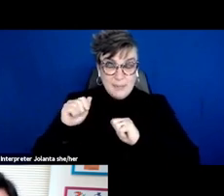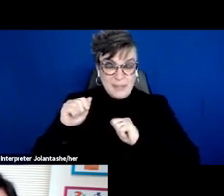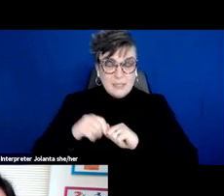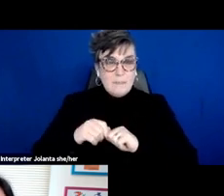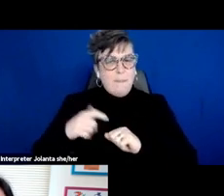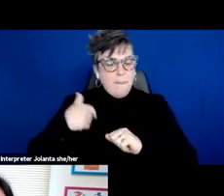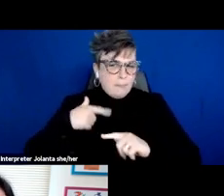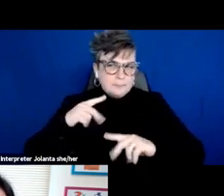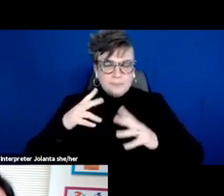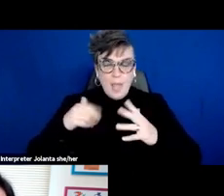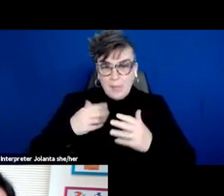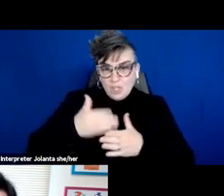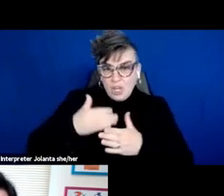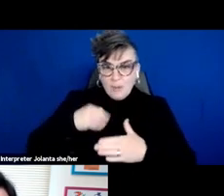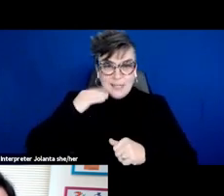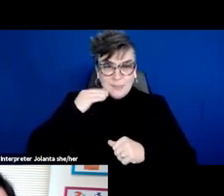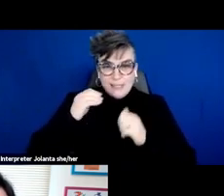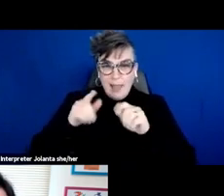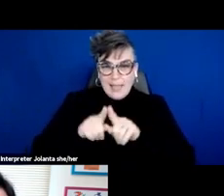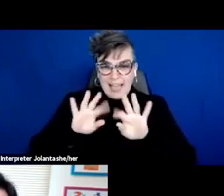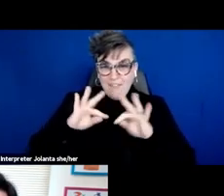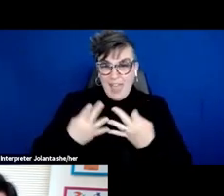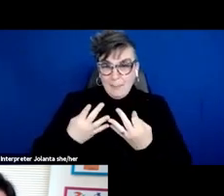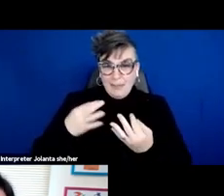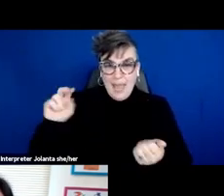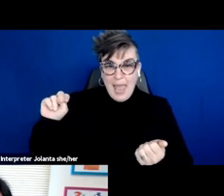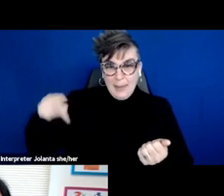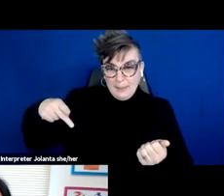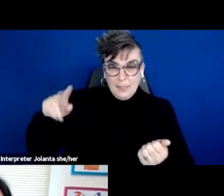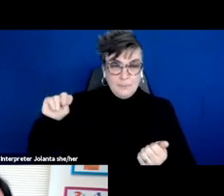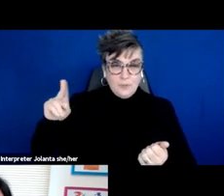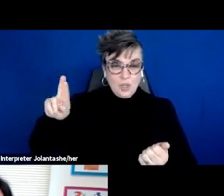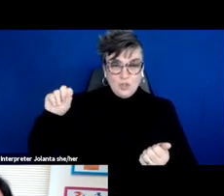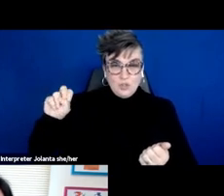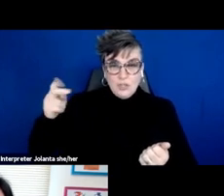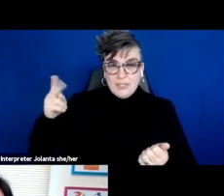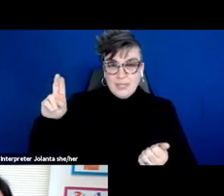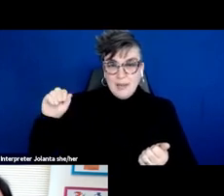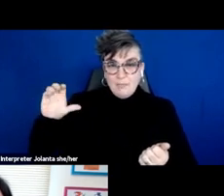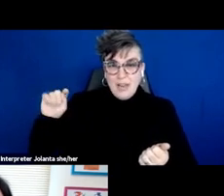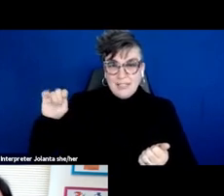practitioner caring for persons with disabilities really in diverse settings over the last 20